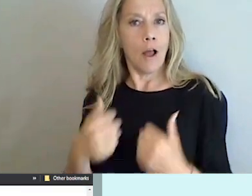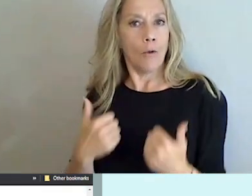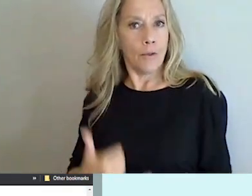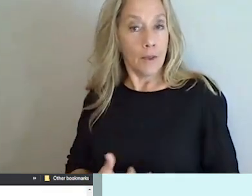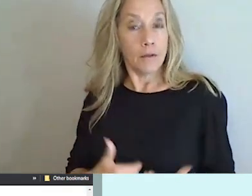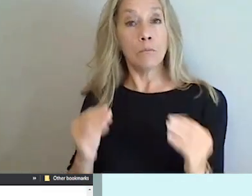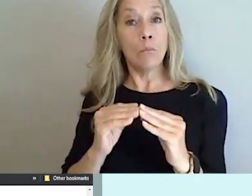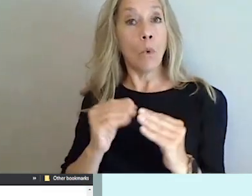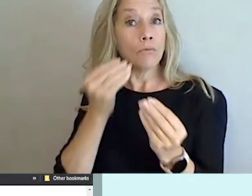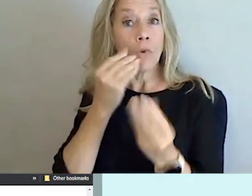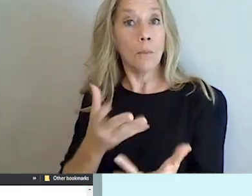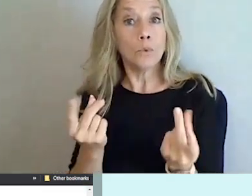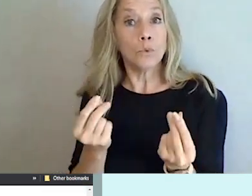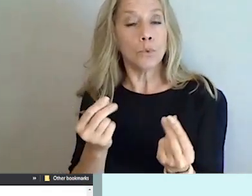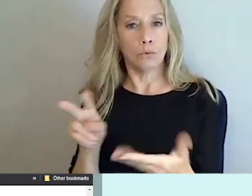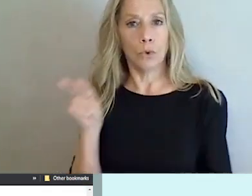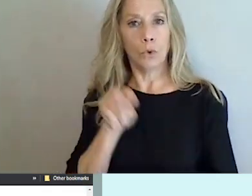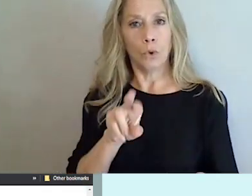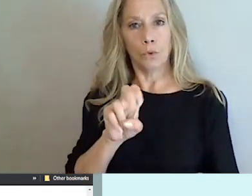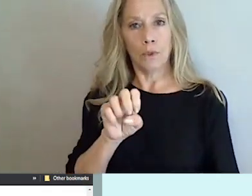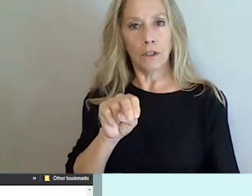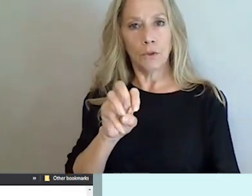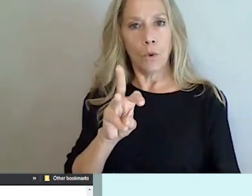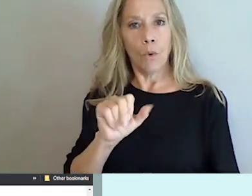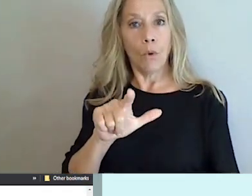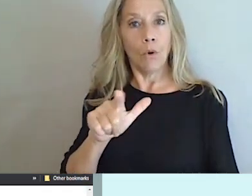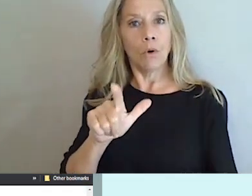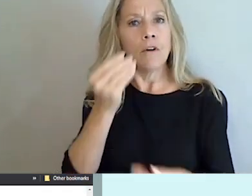information, please refer to the Renewal Packet Instruction Guide on our website.